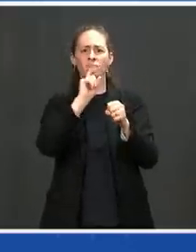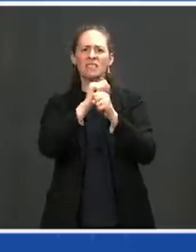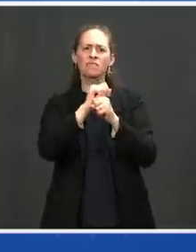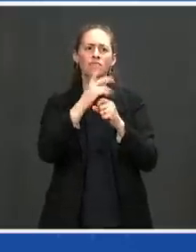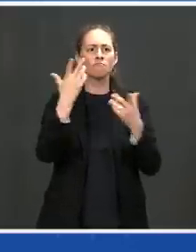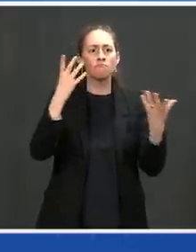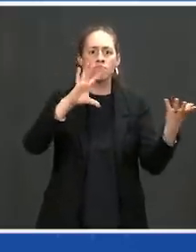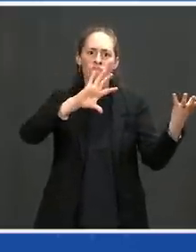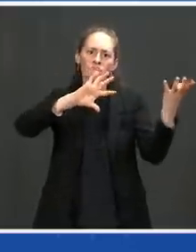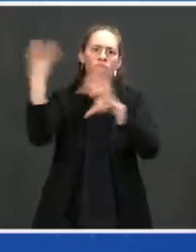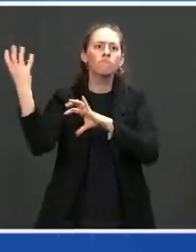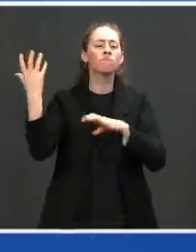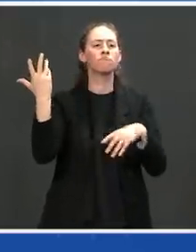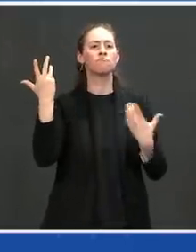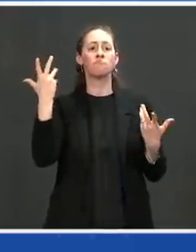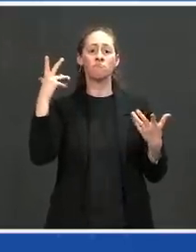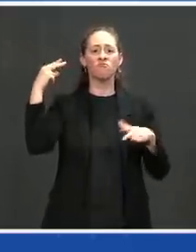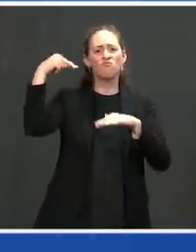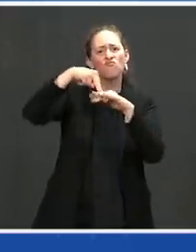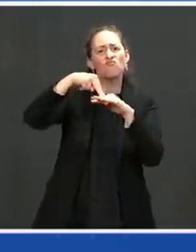then we'll have to go beyond what I'm talking about.